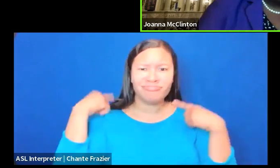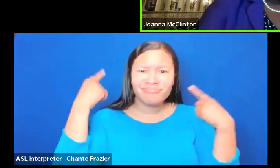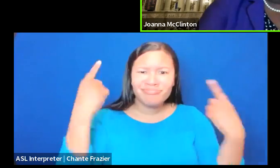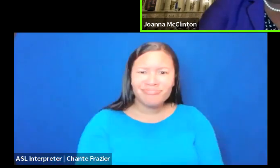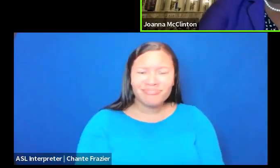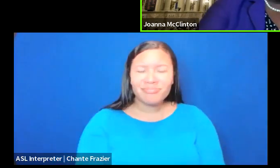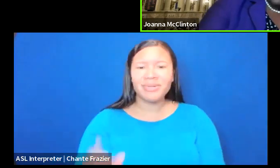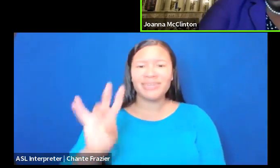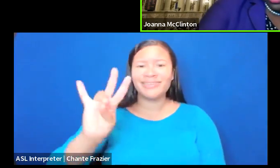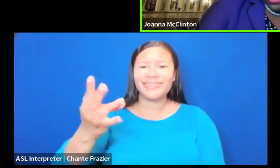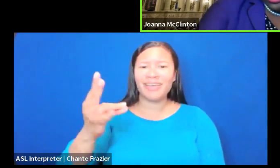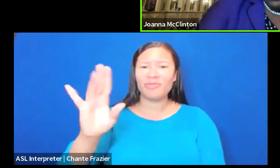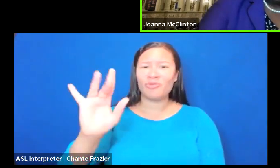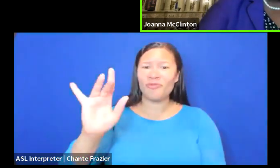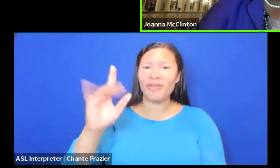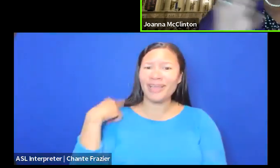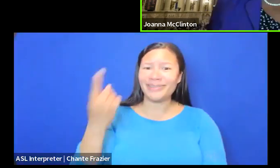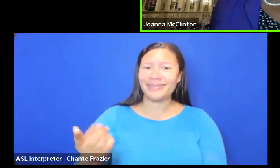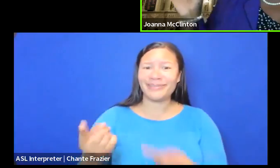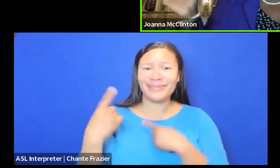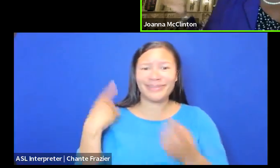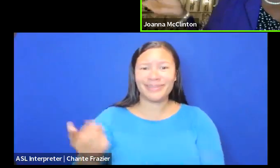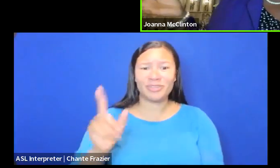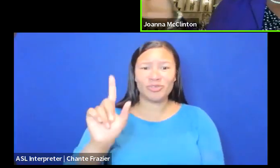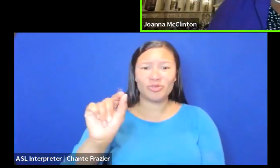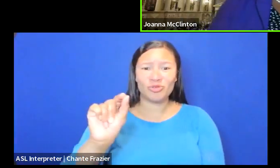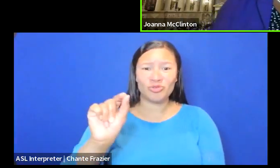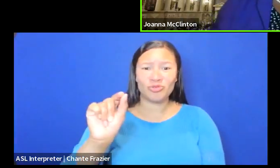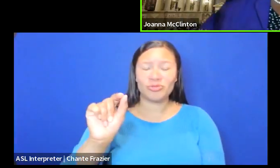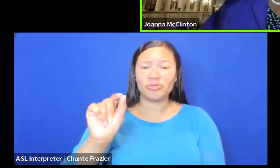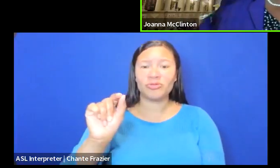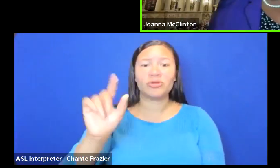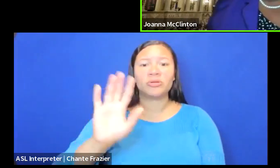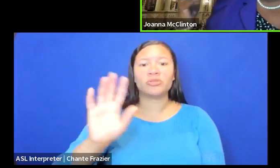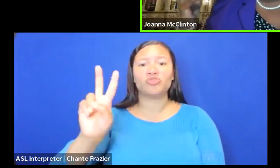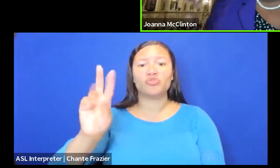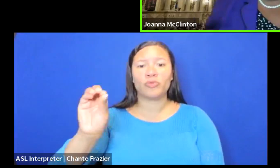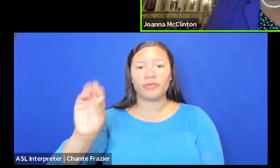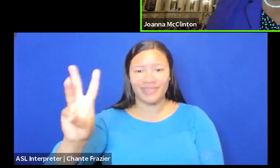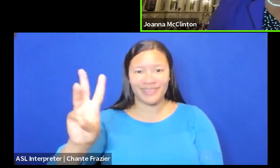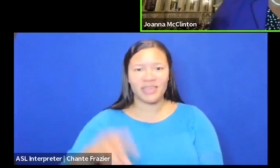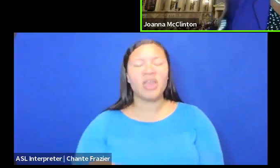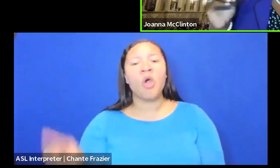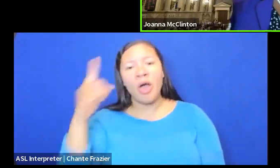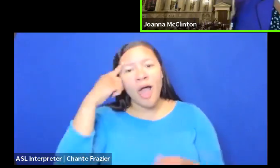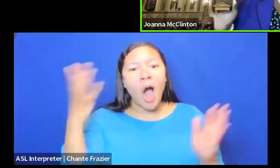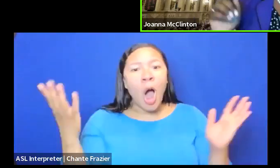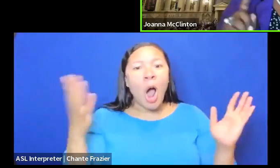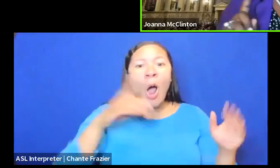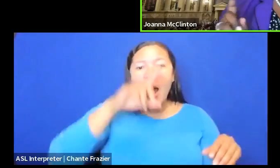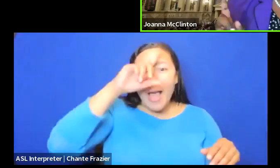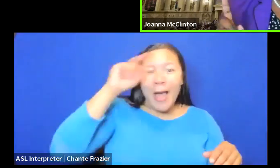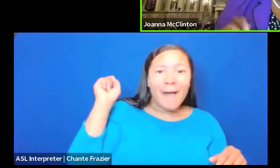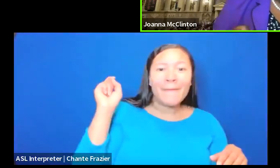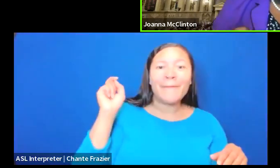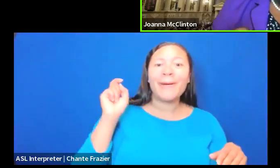wage. We have not had a raise in minimum wage for so very long. Expense suck at seven dollars